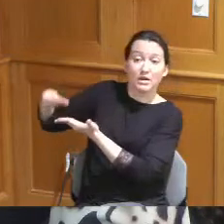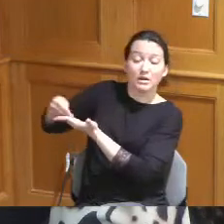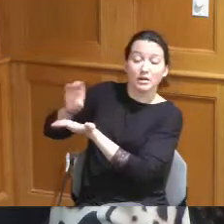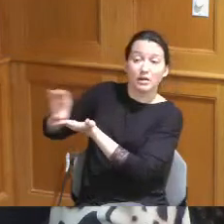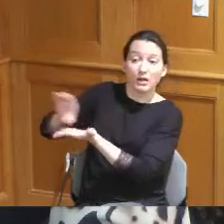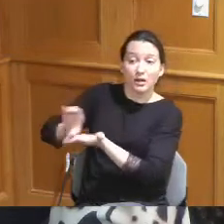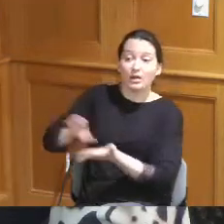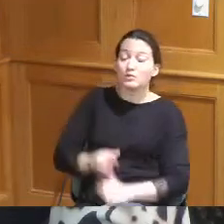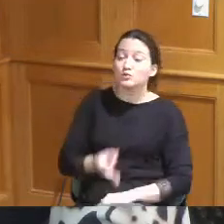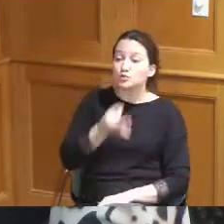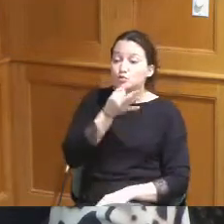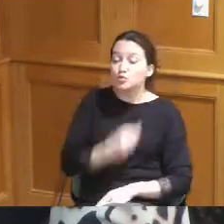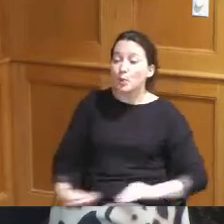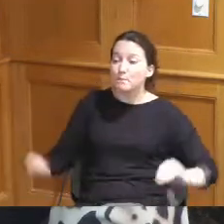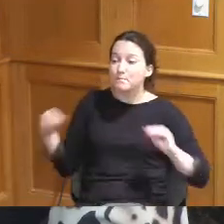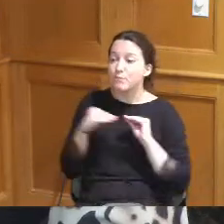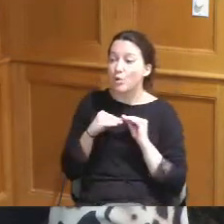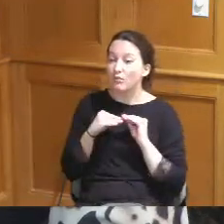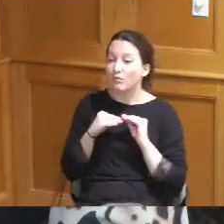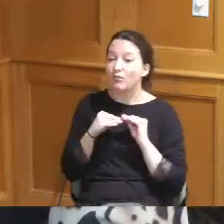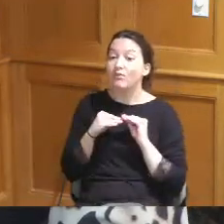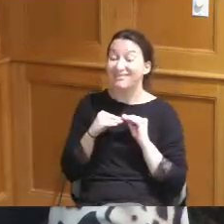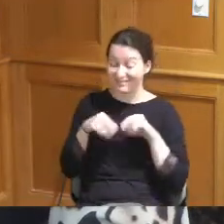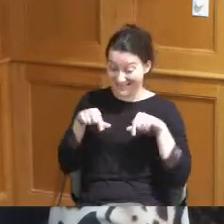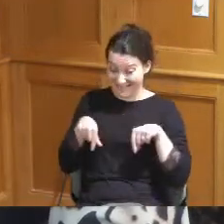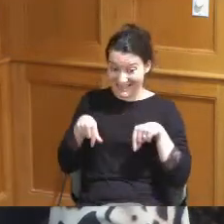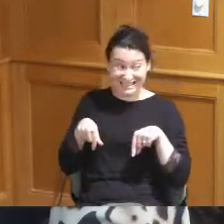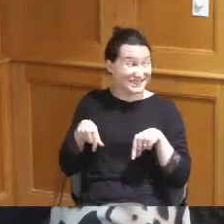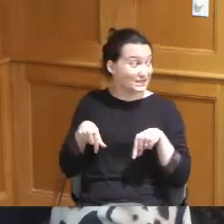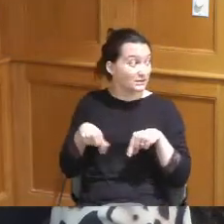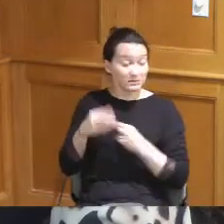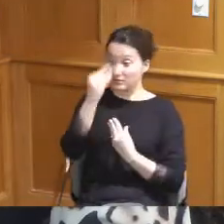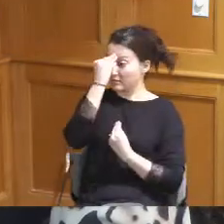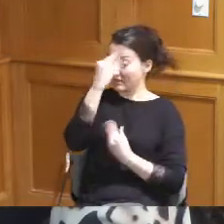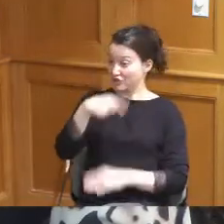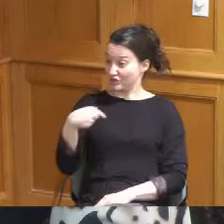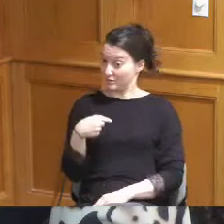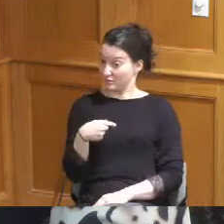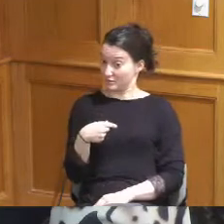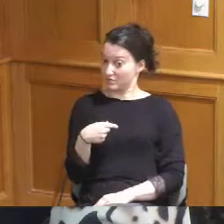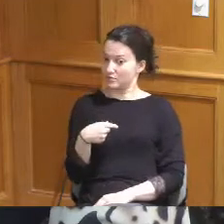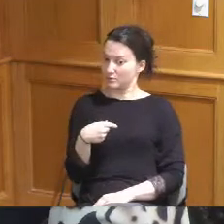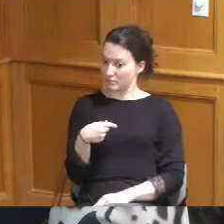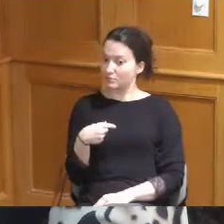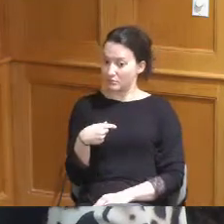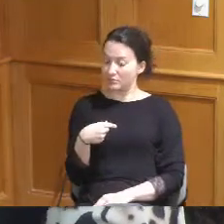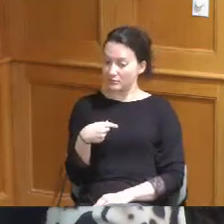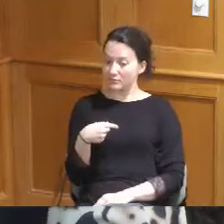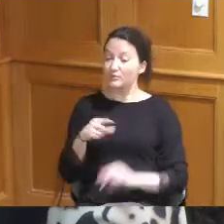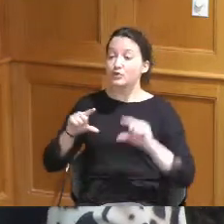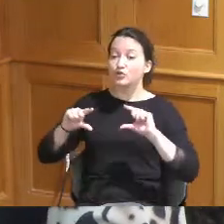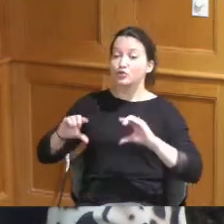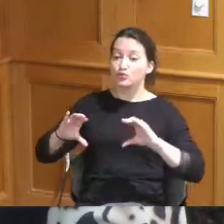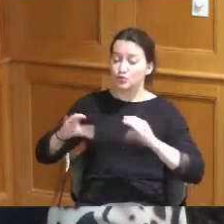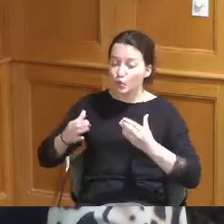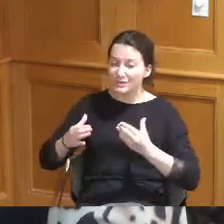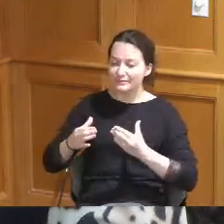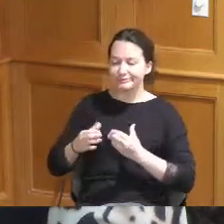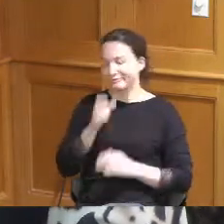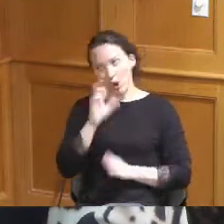more money to come so this specific information is that groups that have been not all the groups we